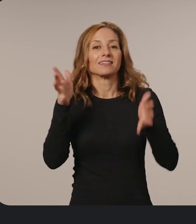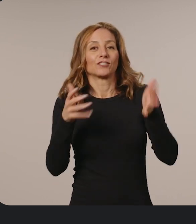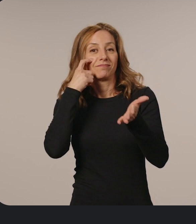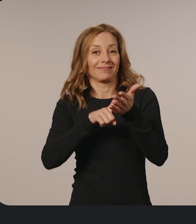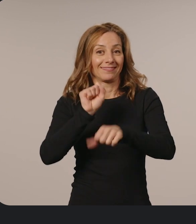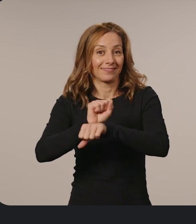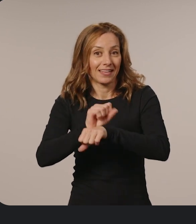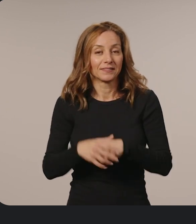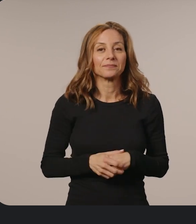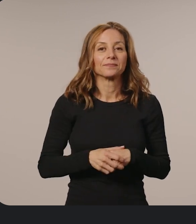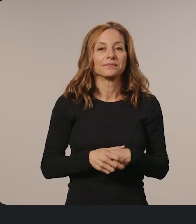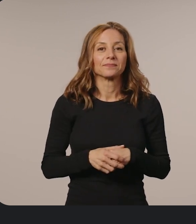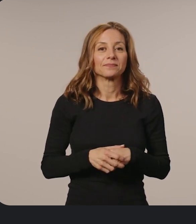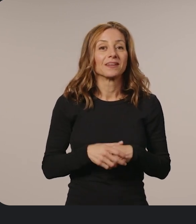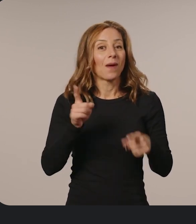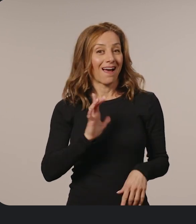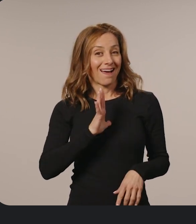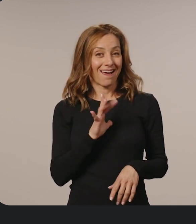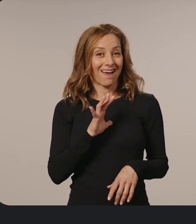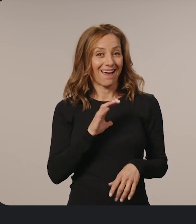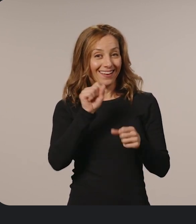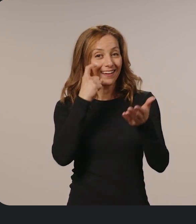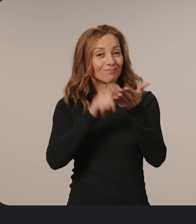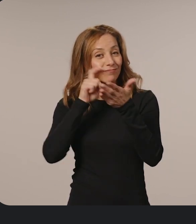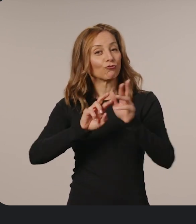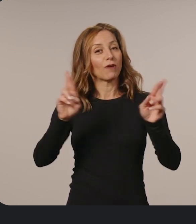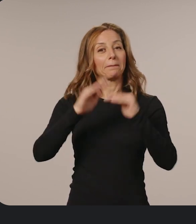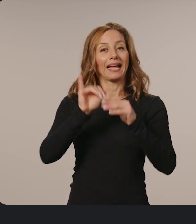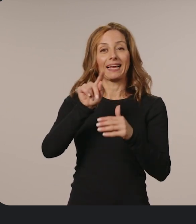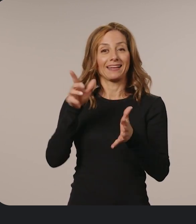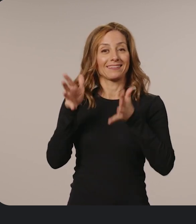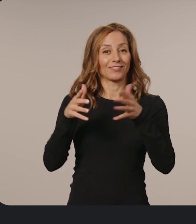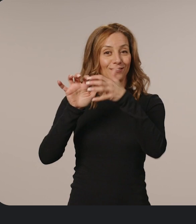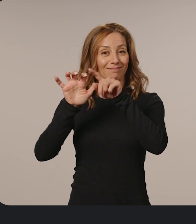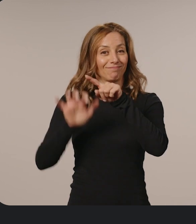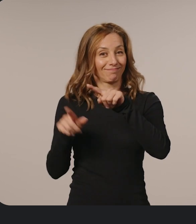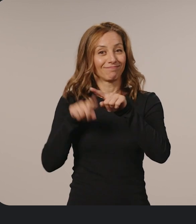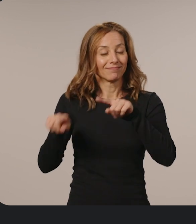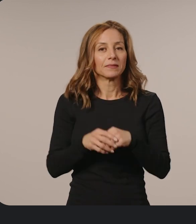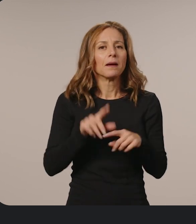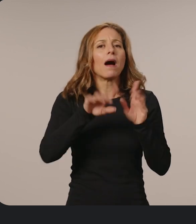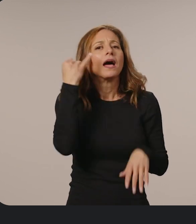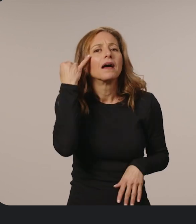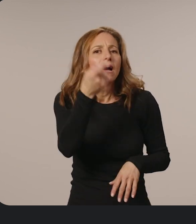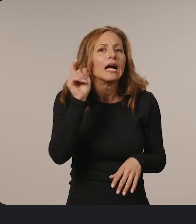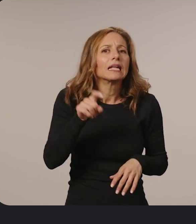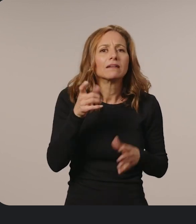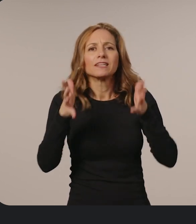Let's take another look at the gesture recognition task. While it is great to be able to recognize these building gestures, what if you need gestures